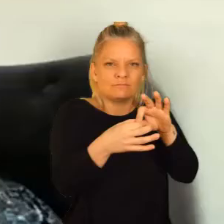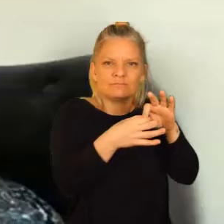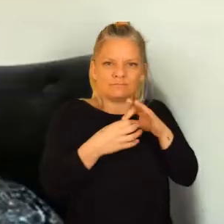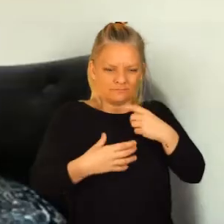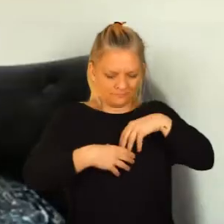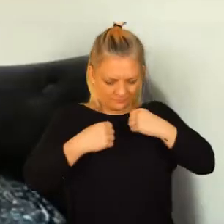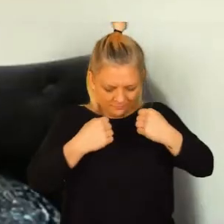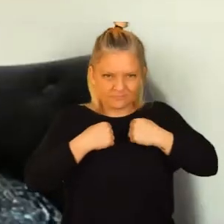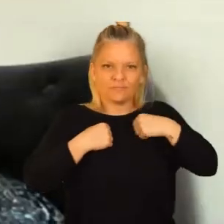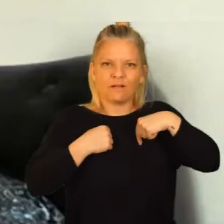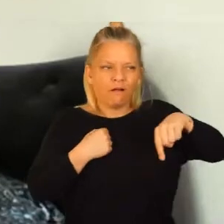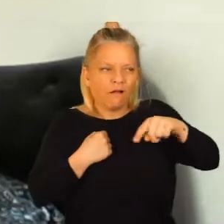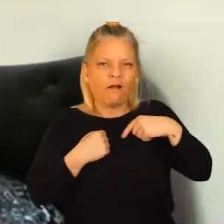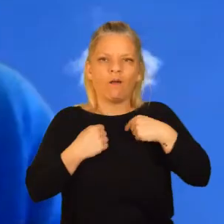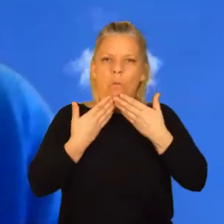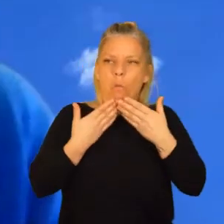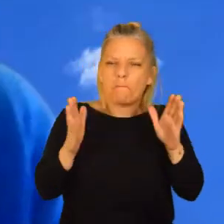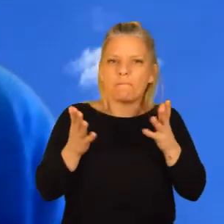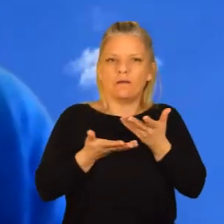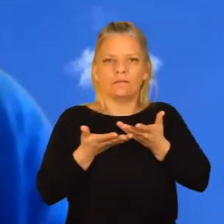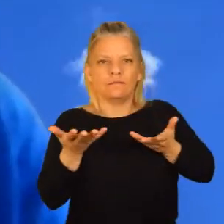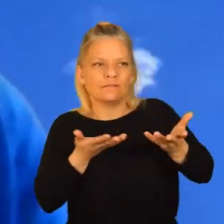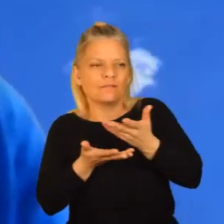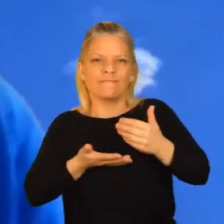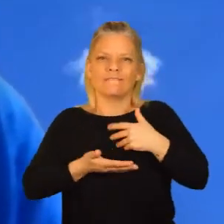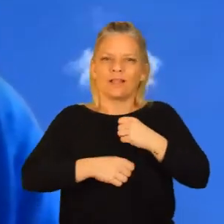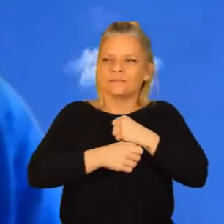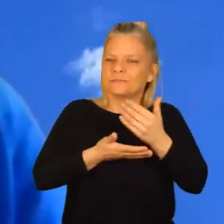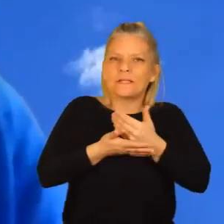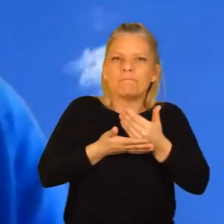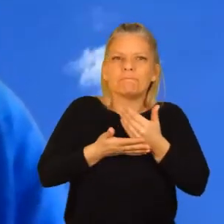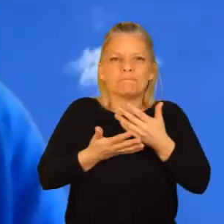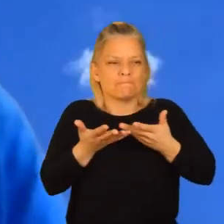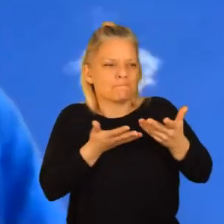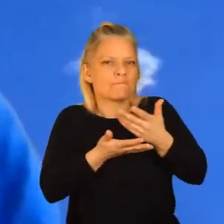there's something about being in the group because we're sort of maybe outside of hospital we're